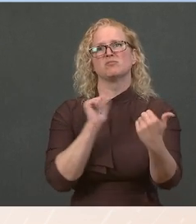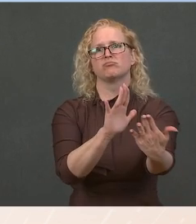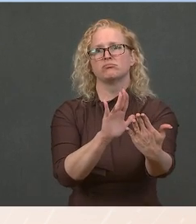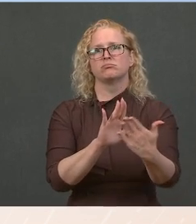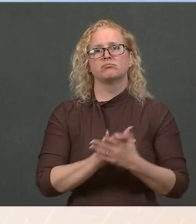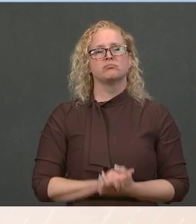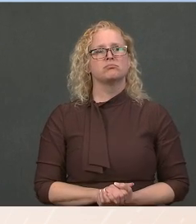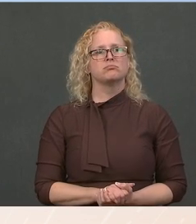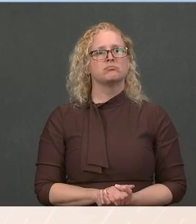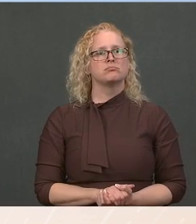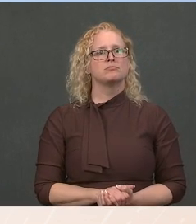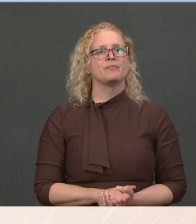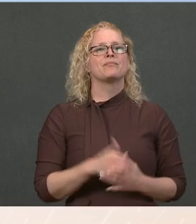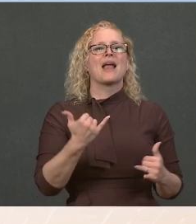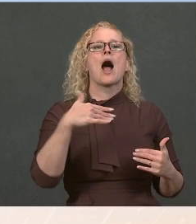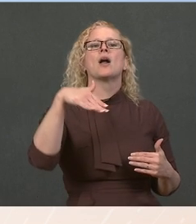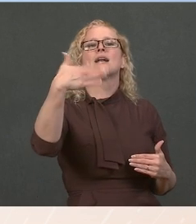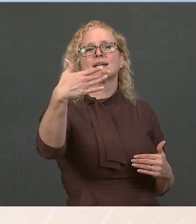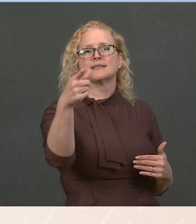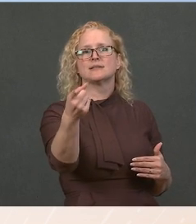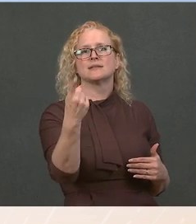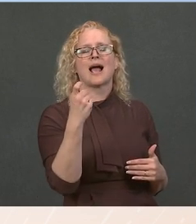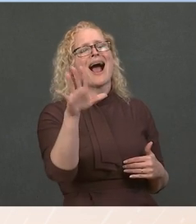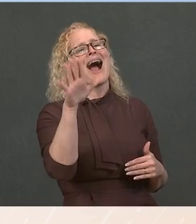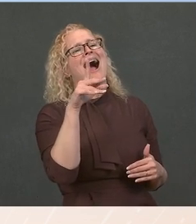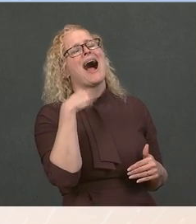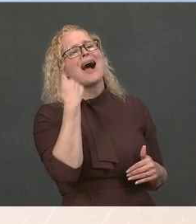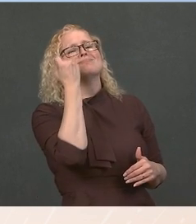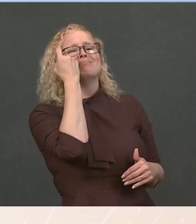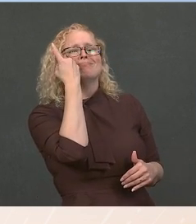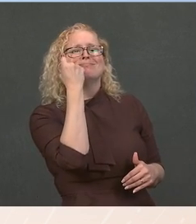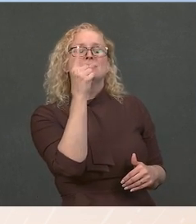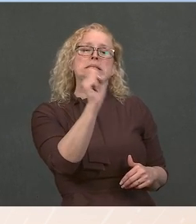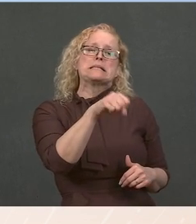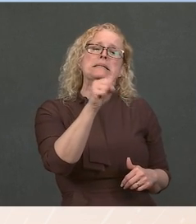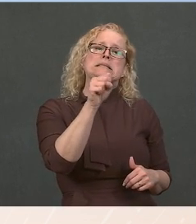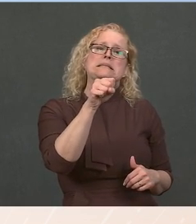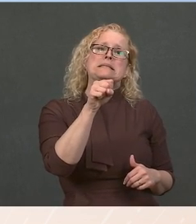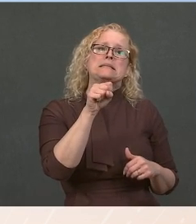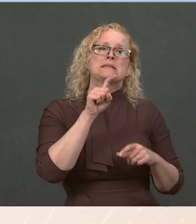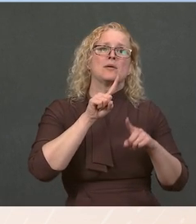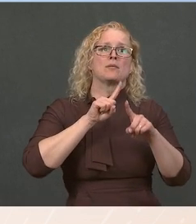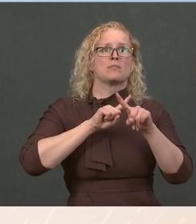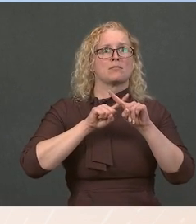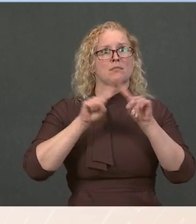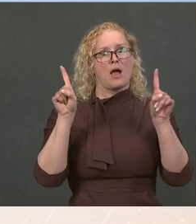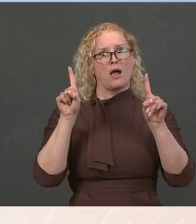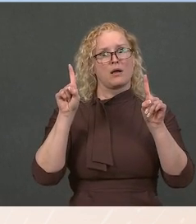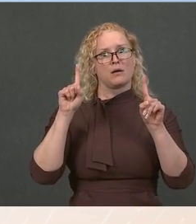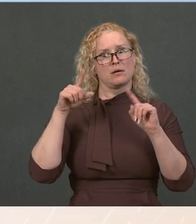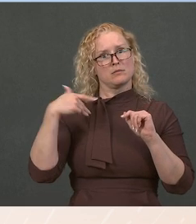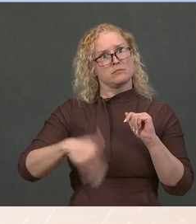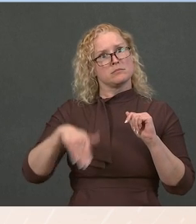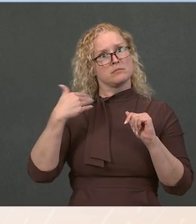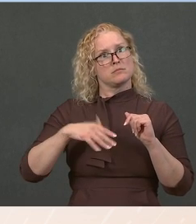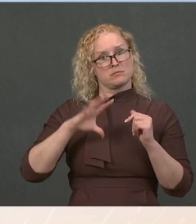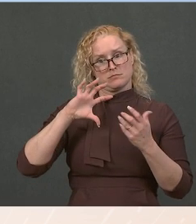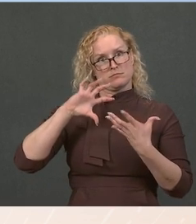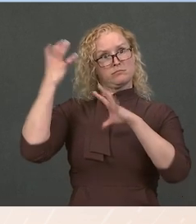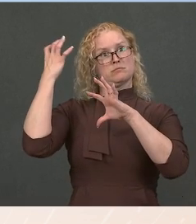the crisis is for the survivability of the species? Or are you saying that -- >> Ms. Jean-Pierre: I mean, I -- The Press: -- "adaptability" is about --